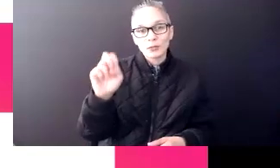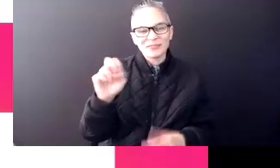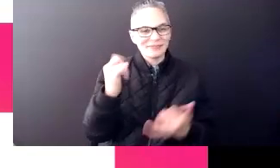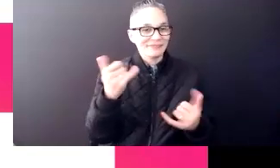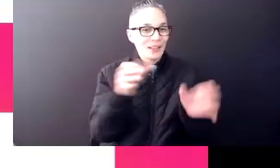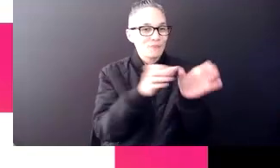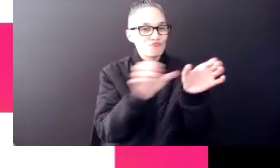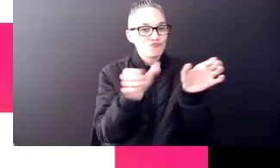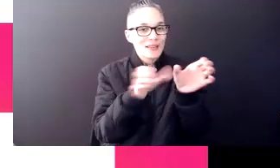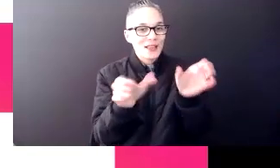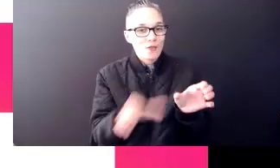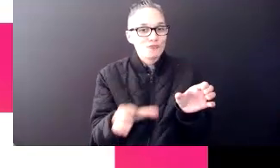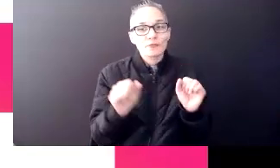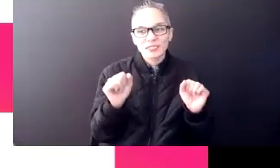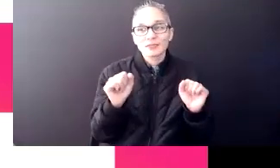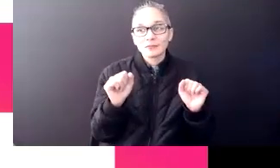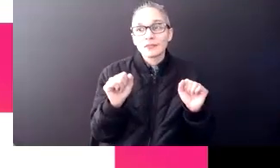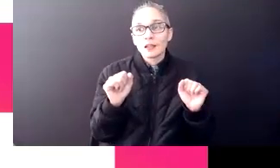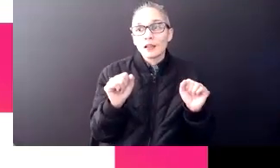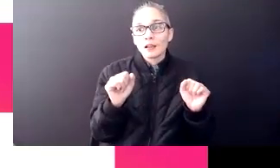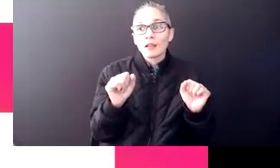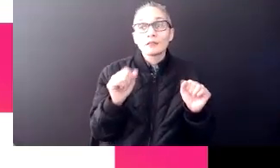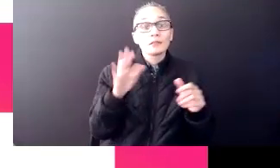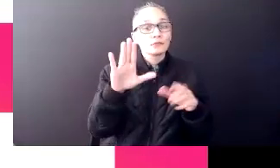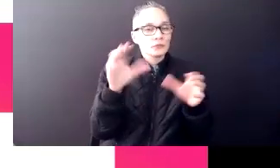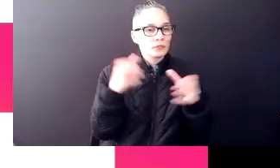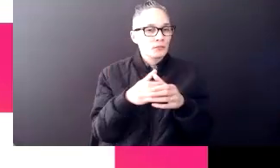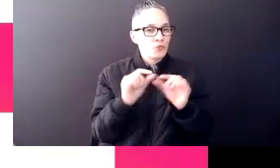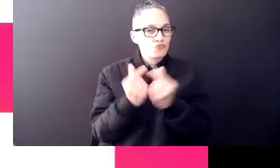up into small groups and in your small groups,